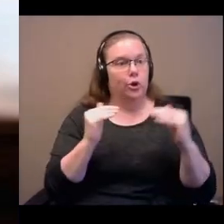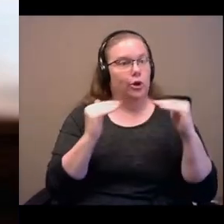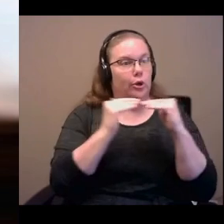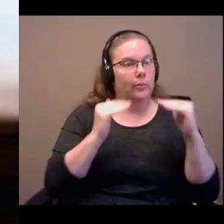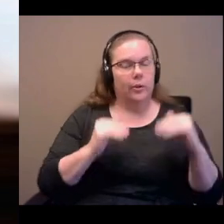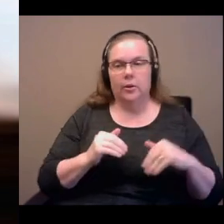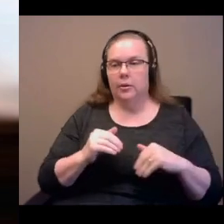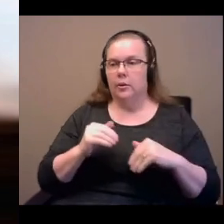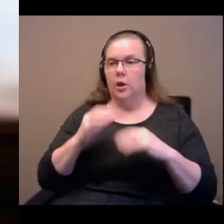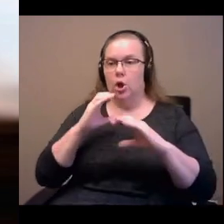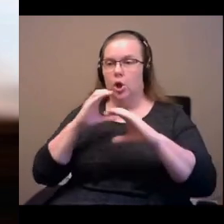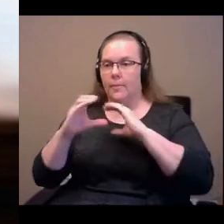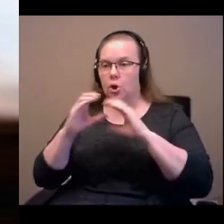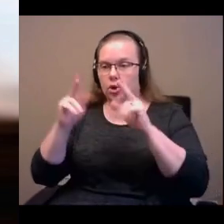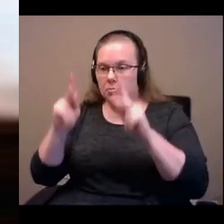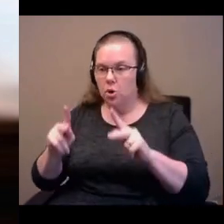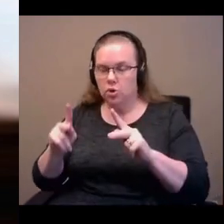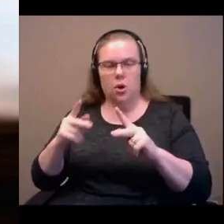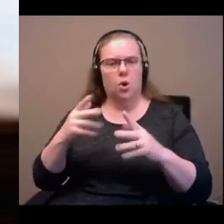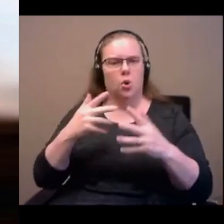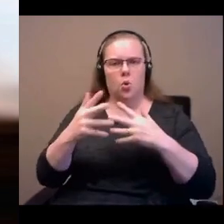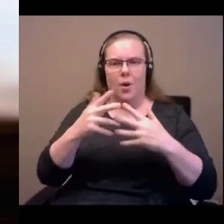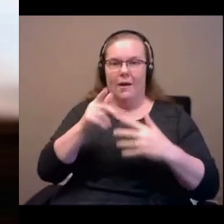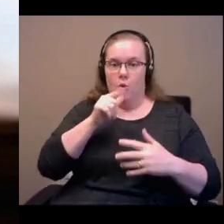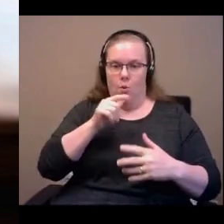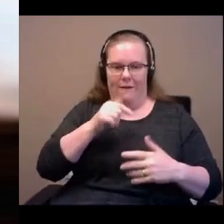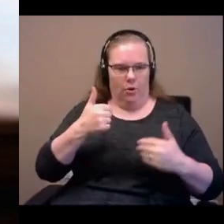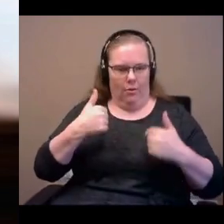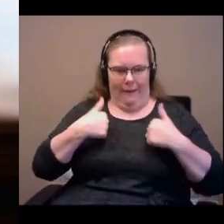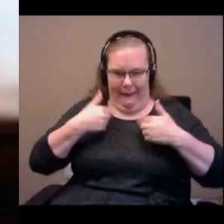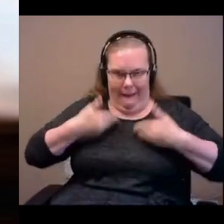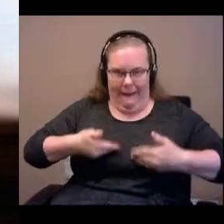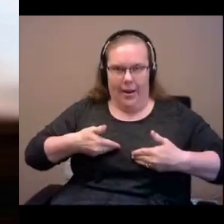person, whoever we are, or parent even, right? As soon as we come along and we push people a